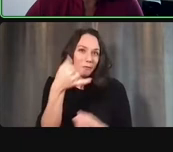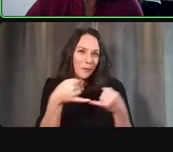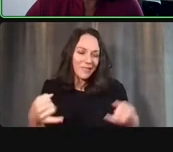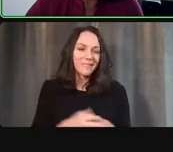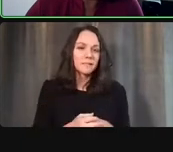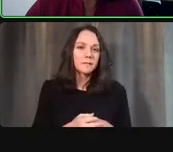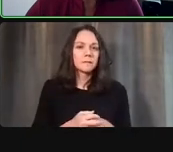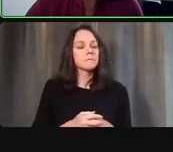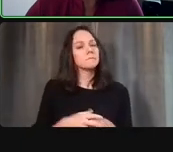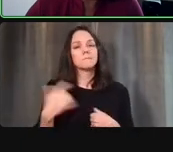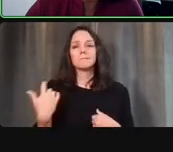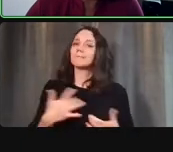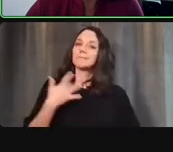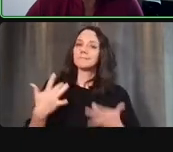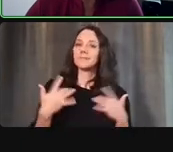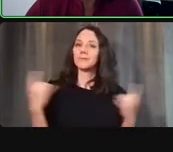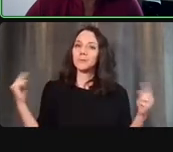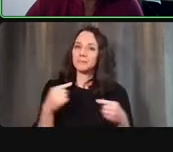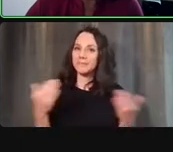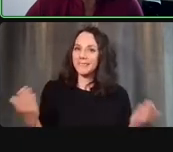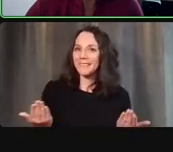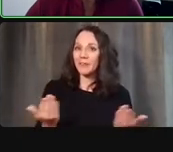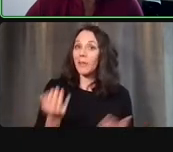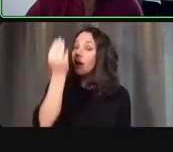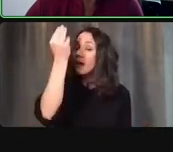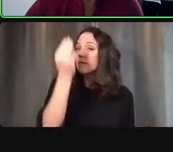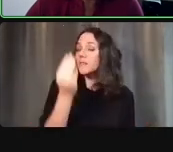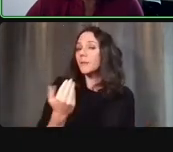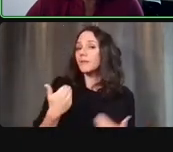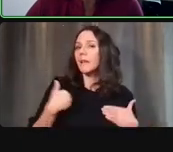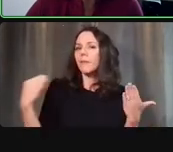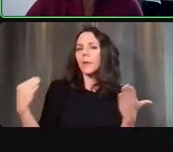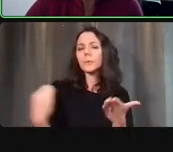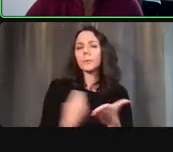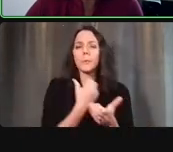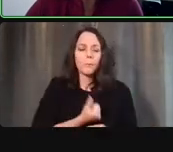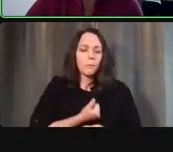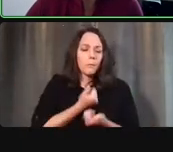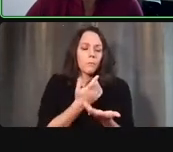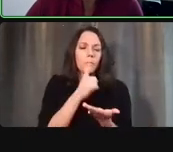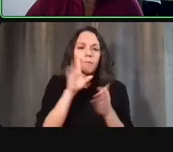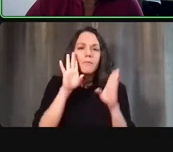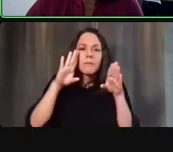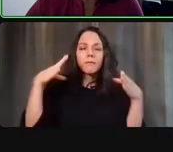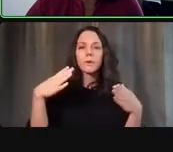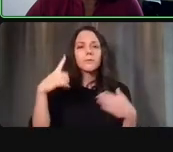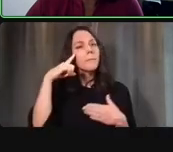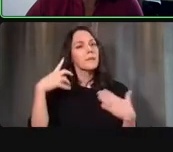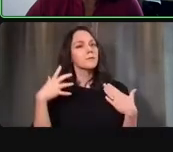Every morning, every Monday, there's a new poem that's centering mental well being and can be heard on the line